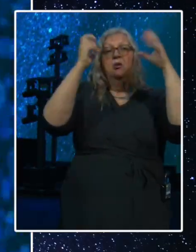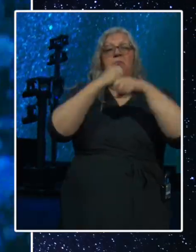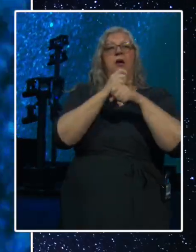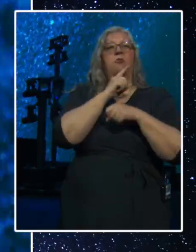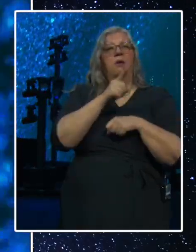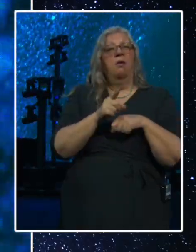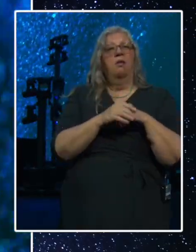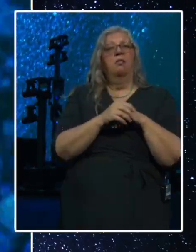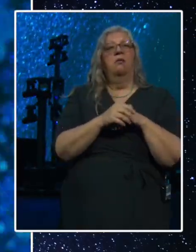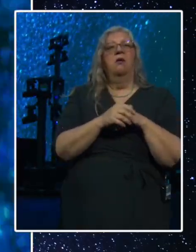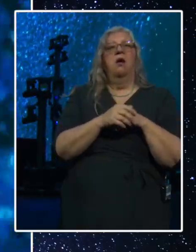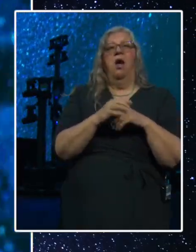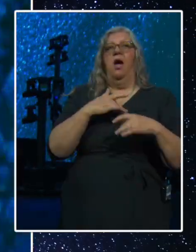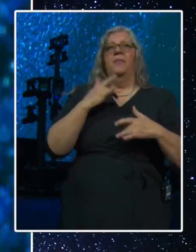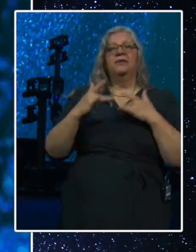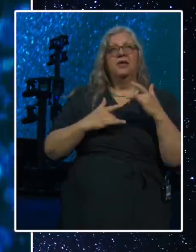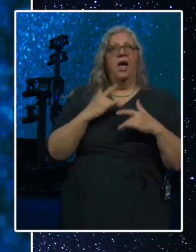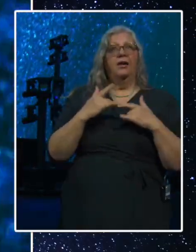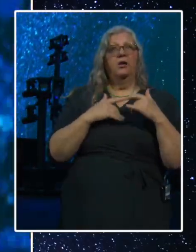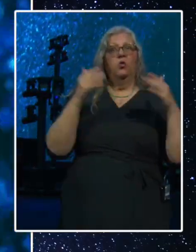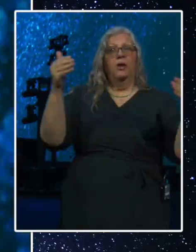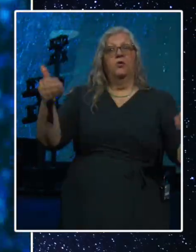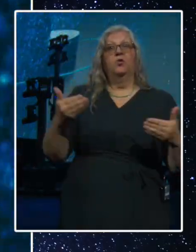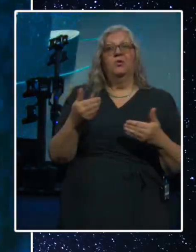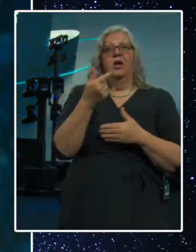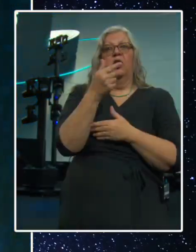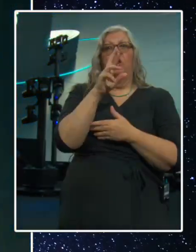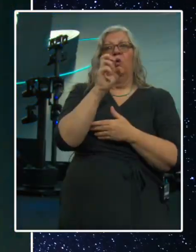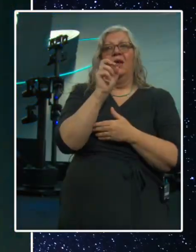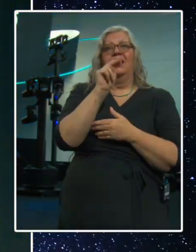I am very excited to introduce GreenLake Intelligence,